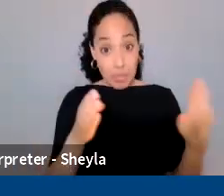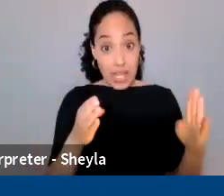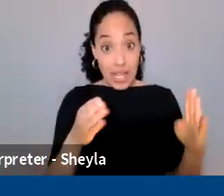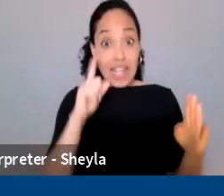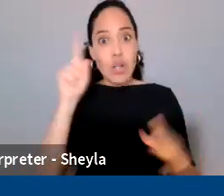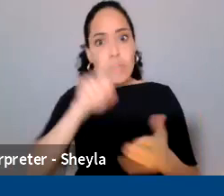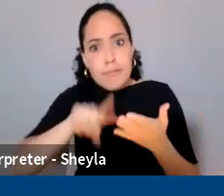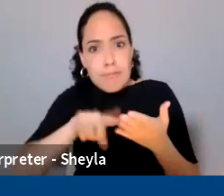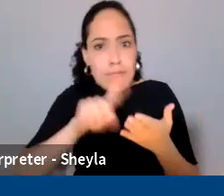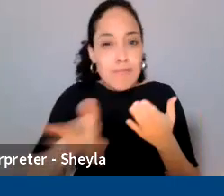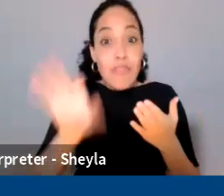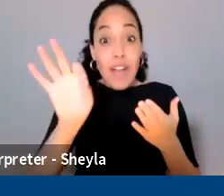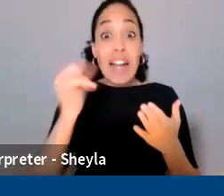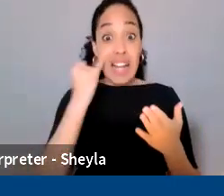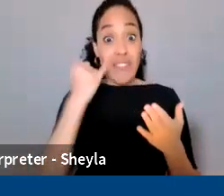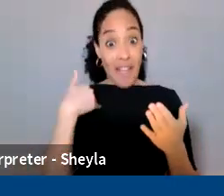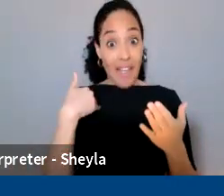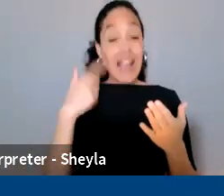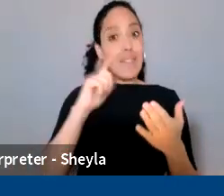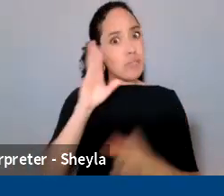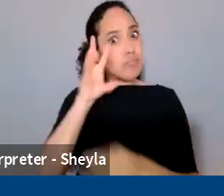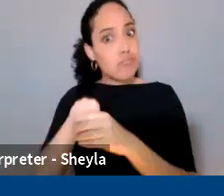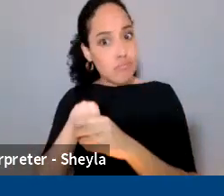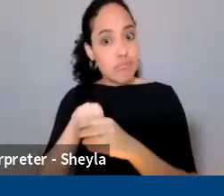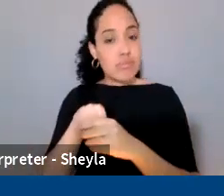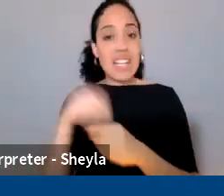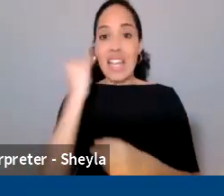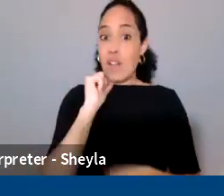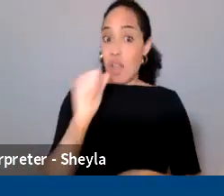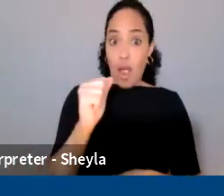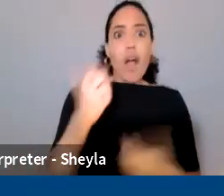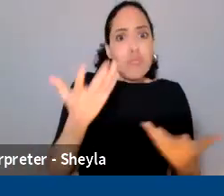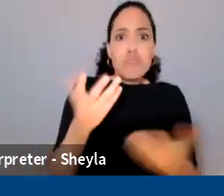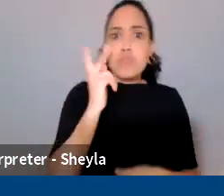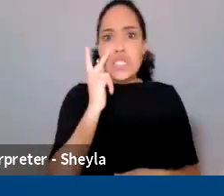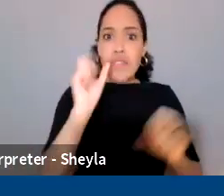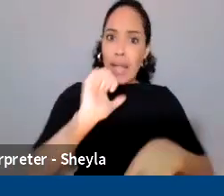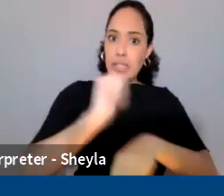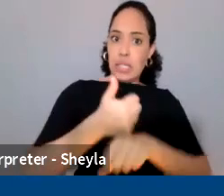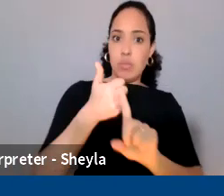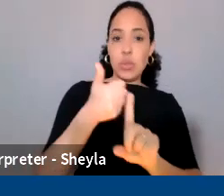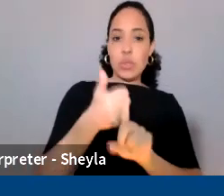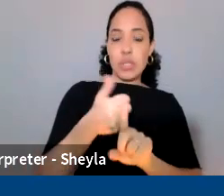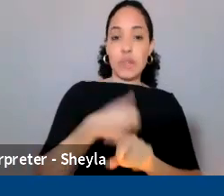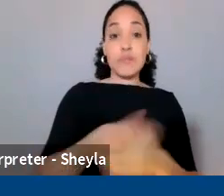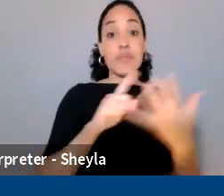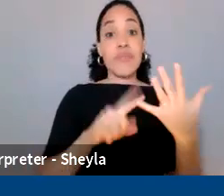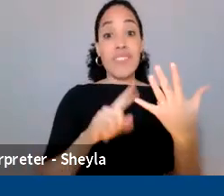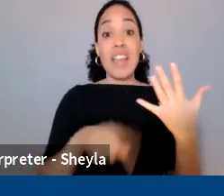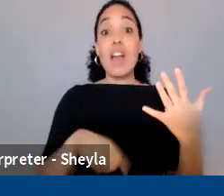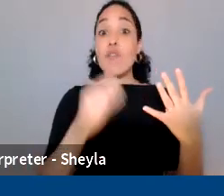help build one and finally supplies food water water that the animals are used to medications